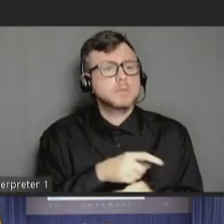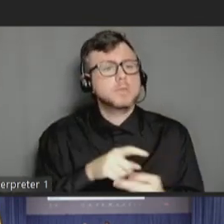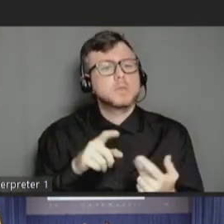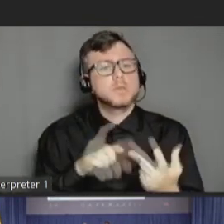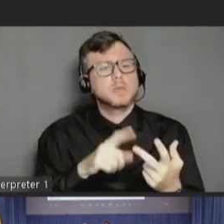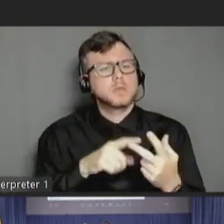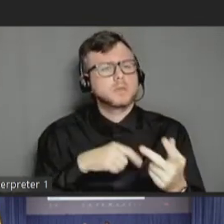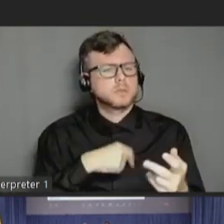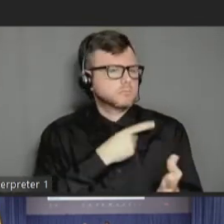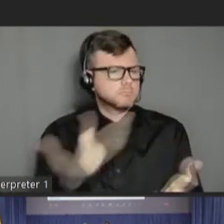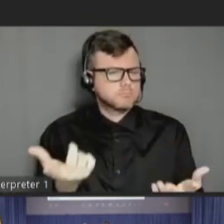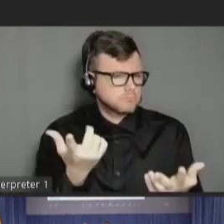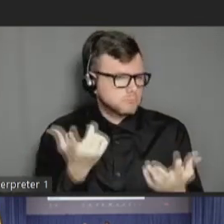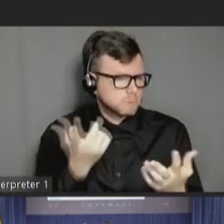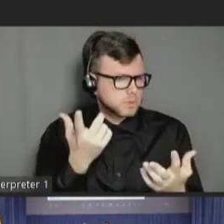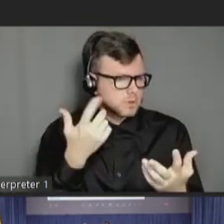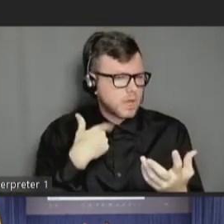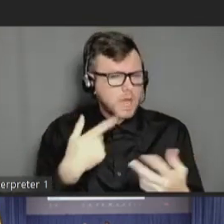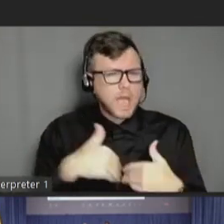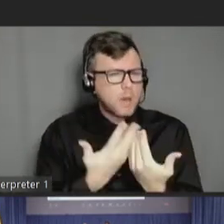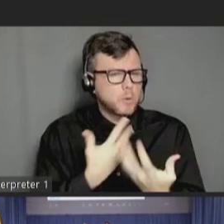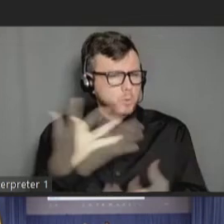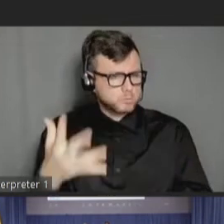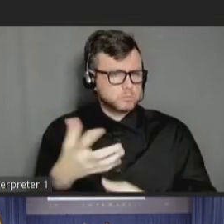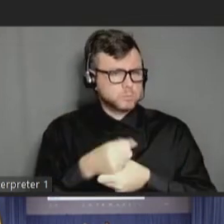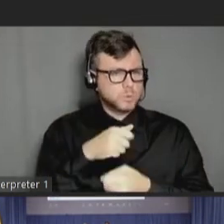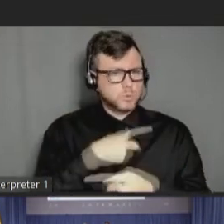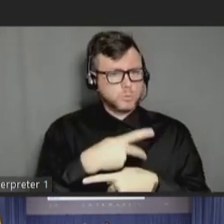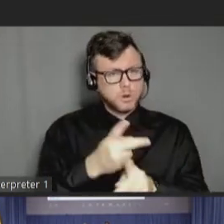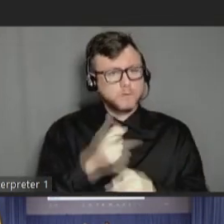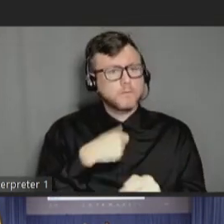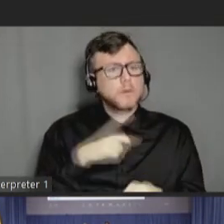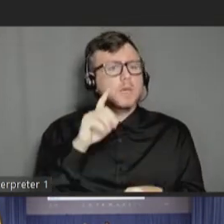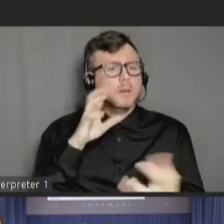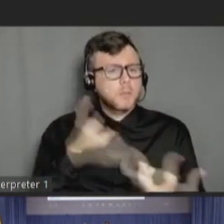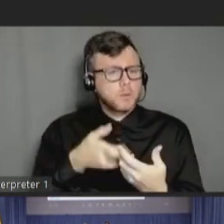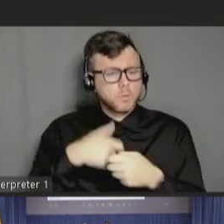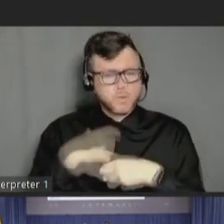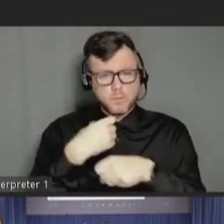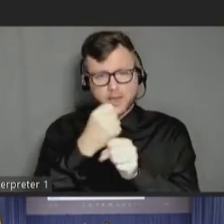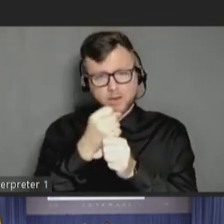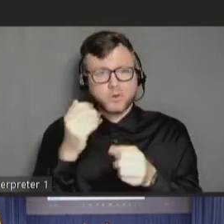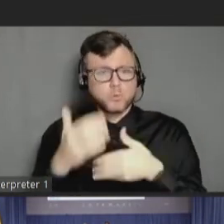product that is compatible with manufacturing processes, and suitable for clinical trials